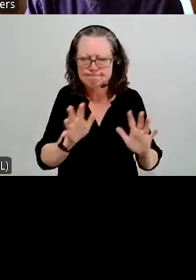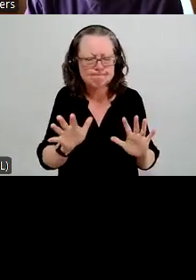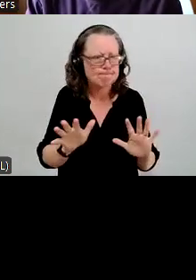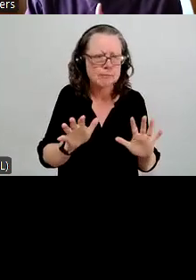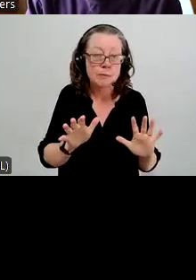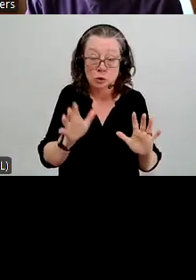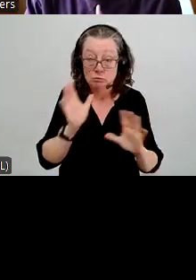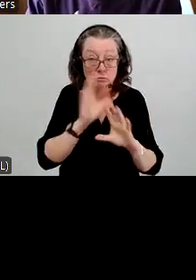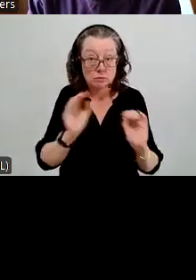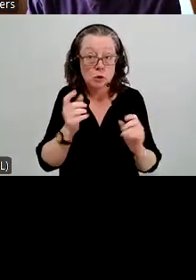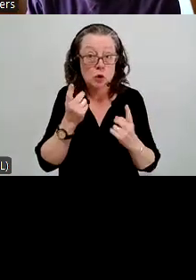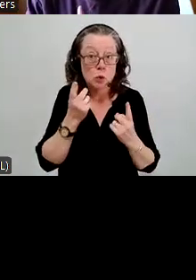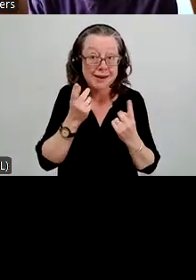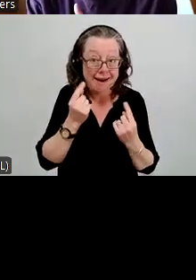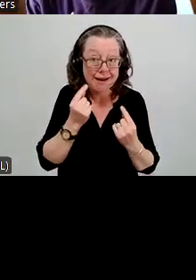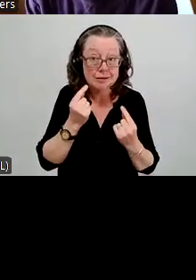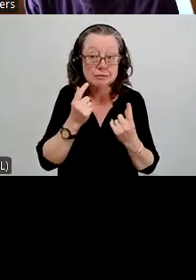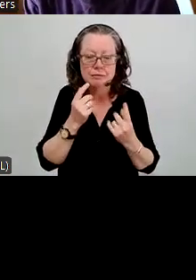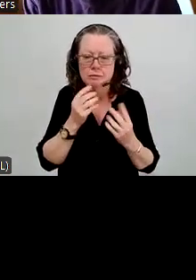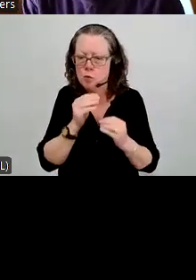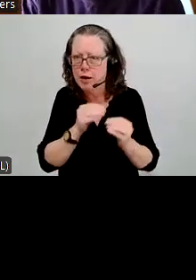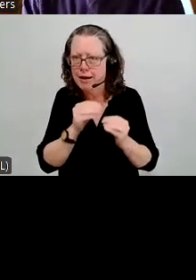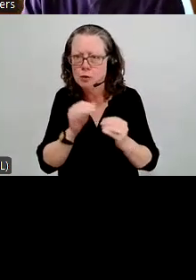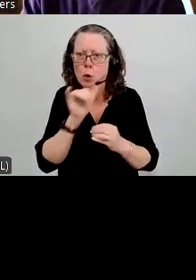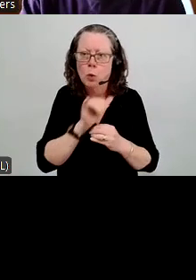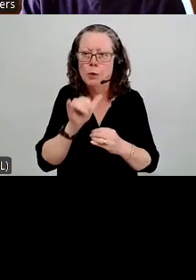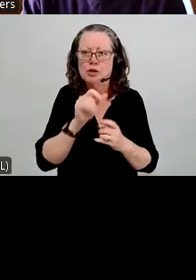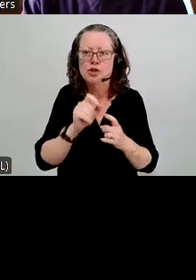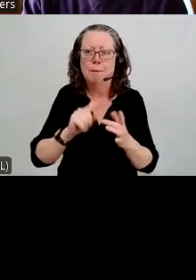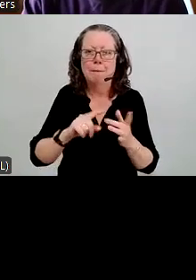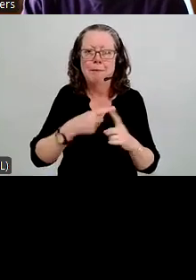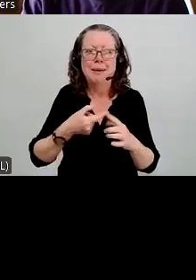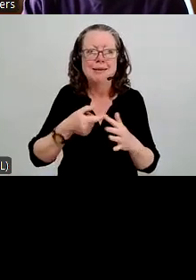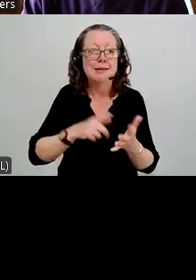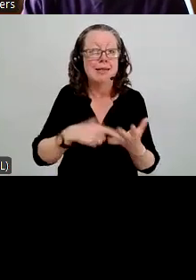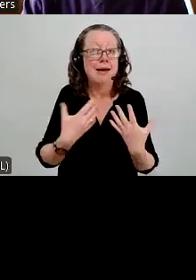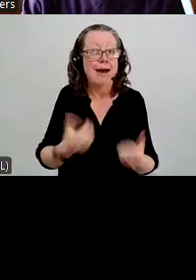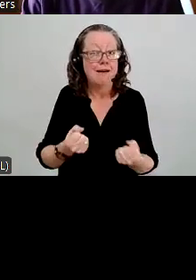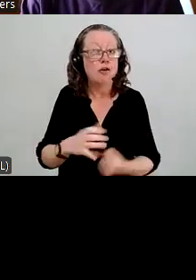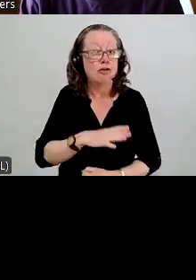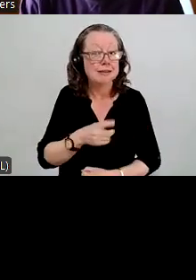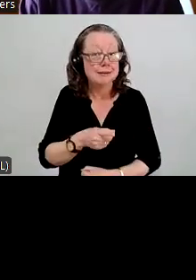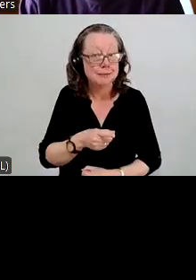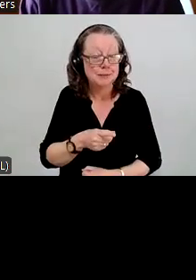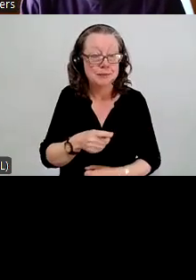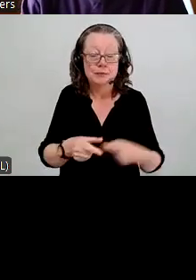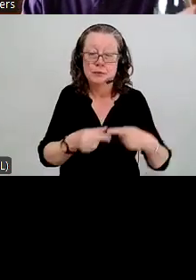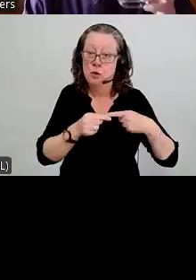to find out what pixels are already being loaded. The first one is the Google Tag Assistant.